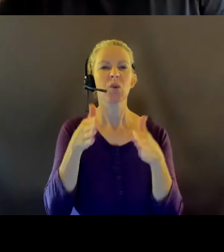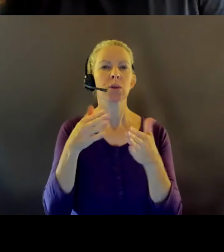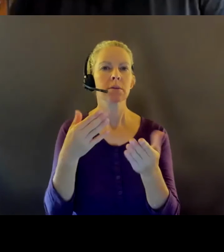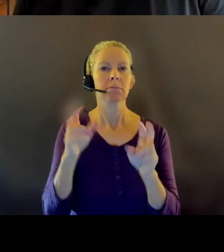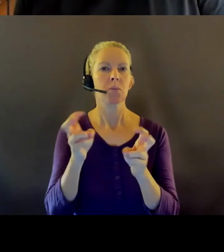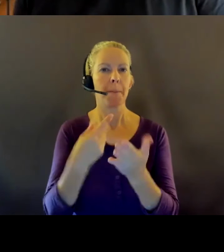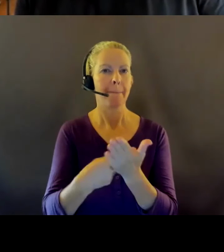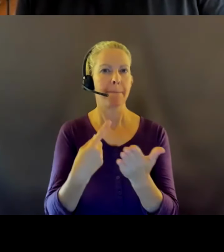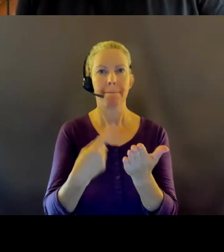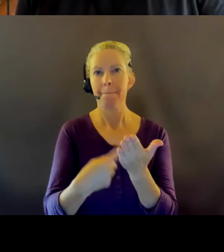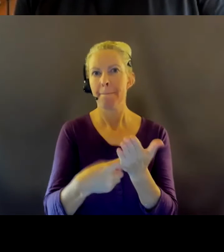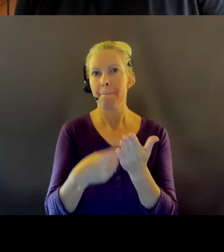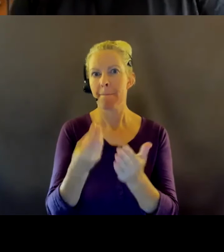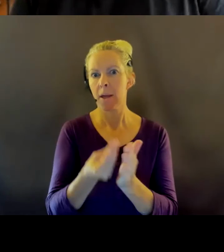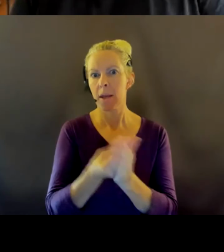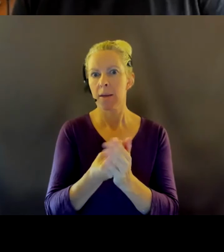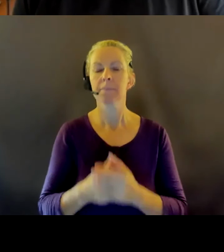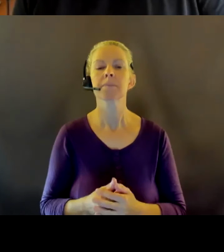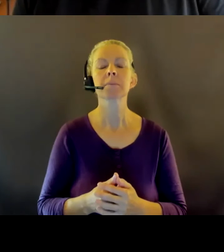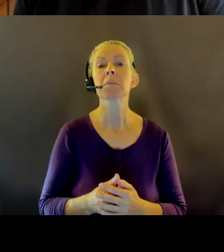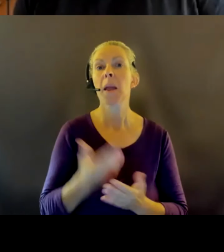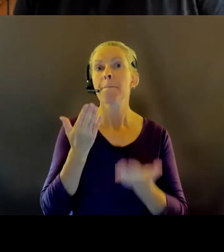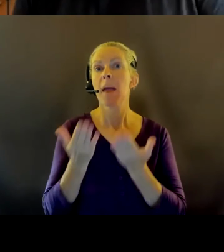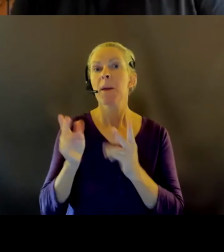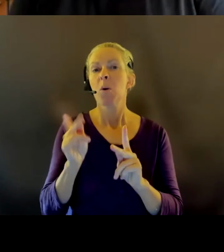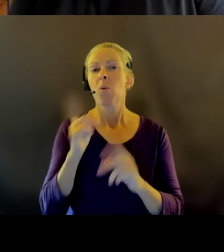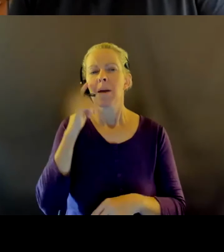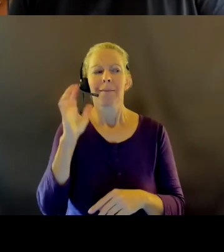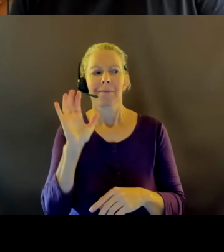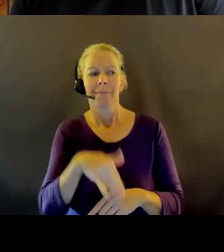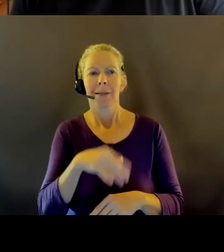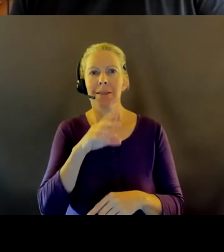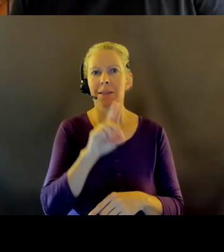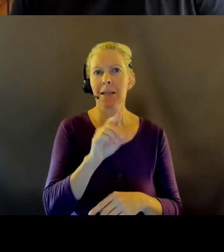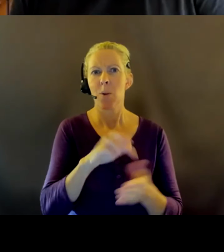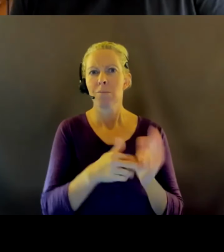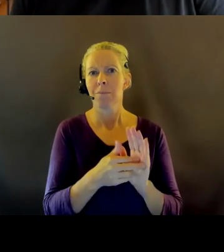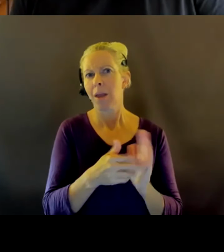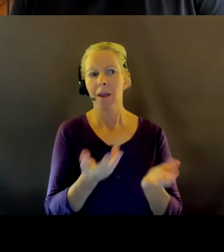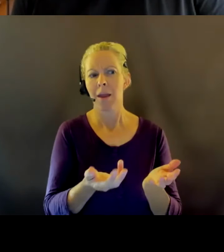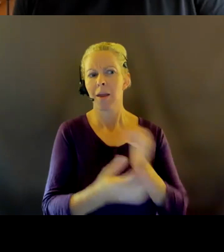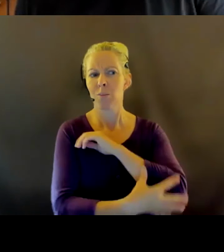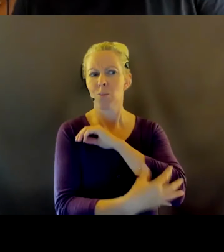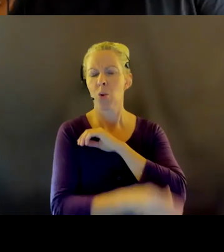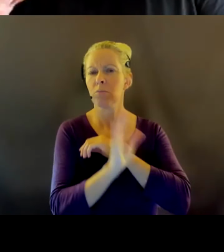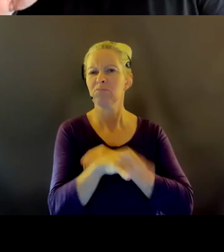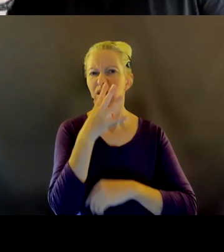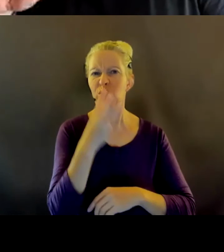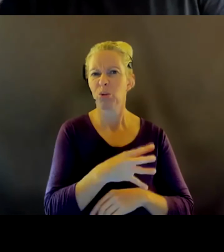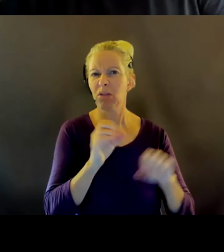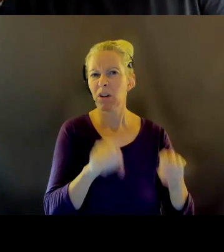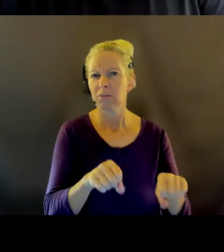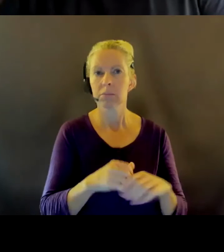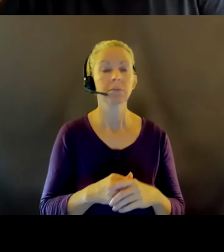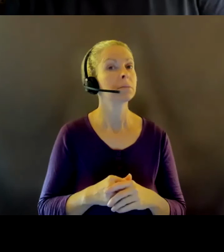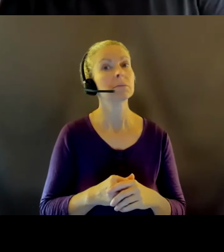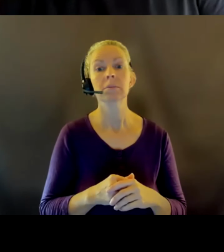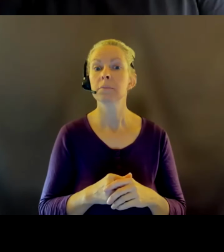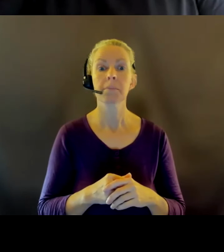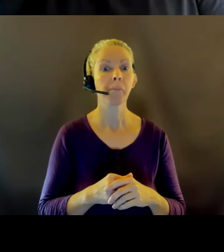These folks don't have any money or anything.